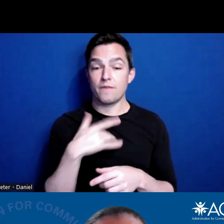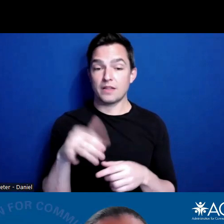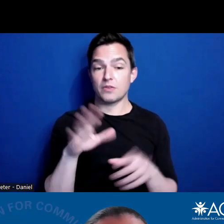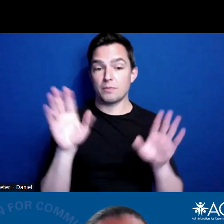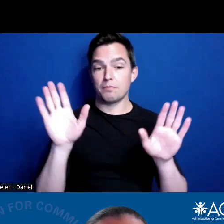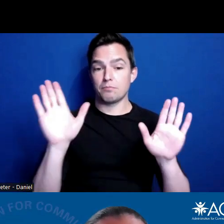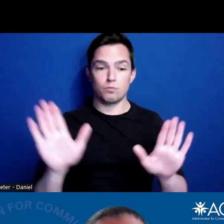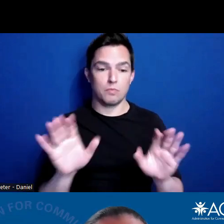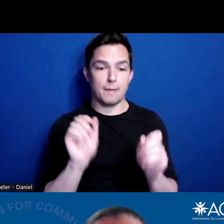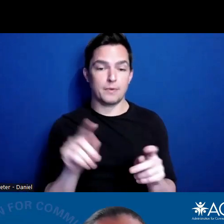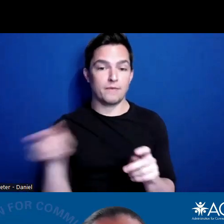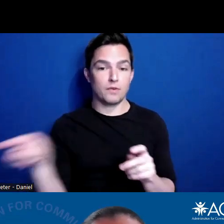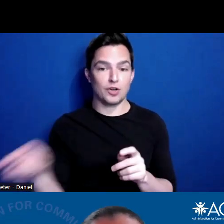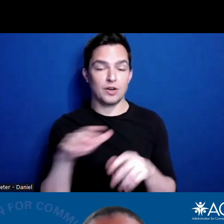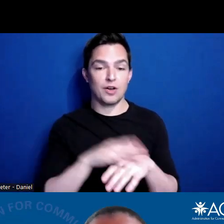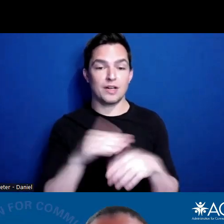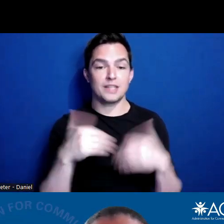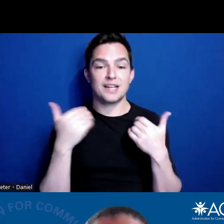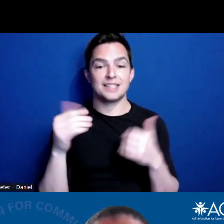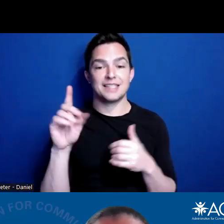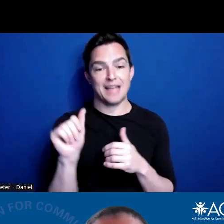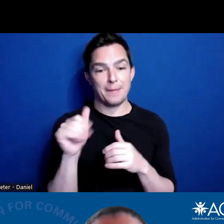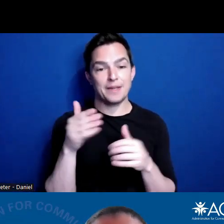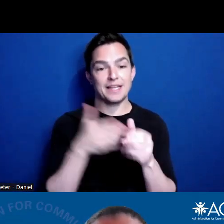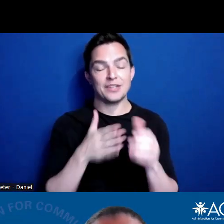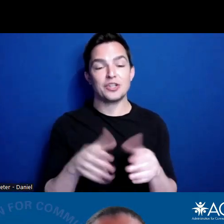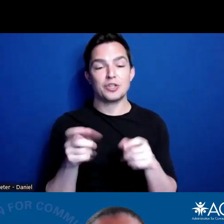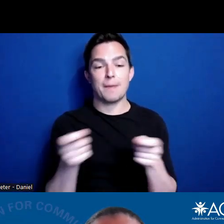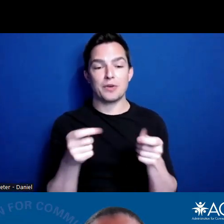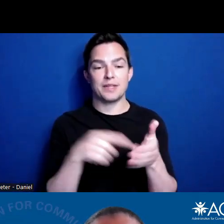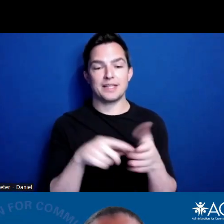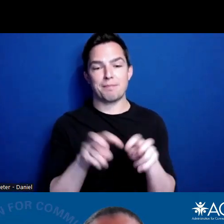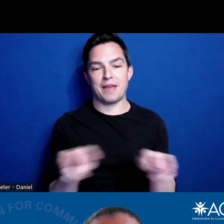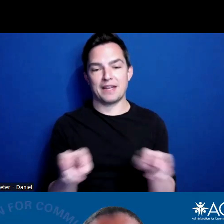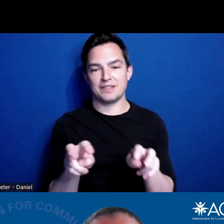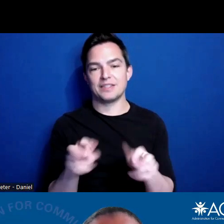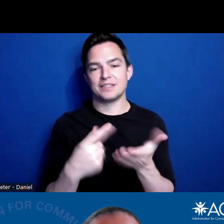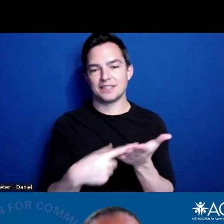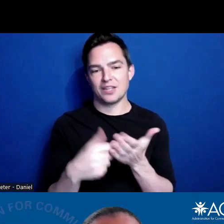an actual young disabled adult leader, to moderate this panel and discussion with us here today. And